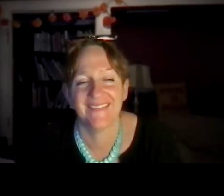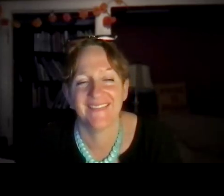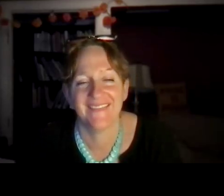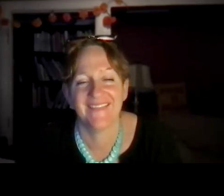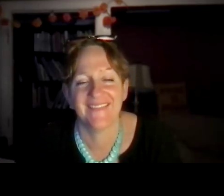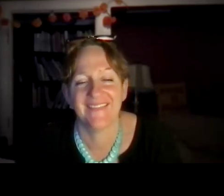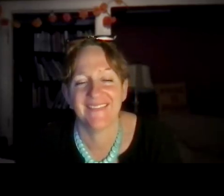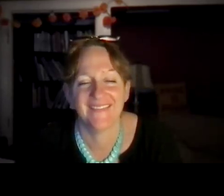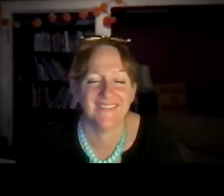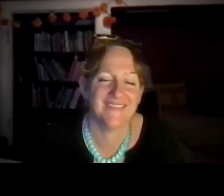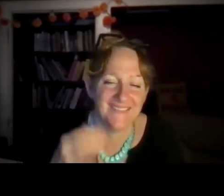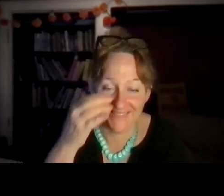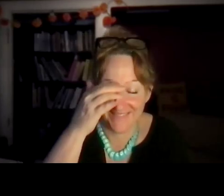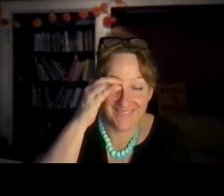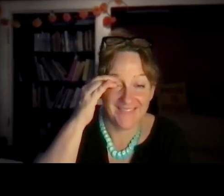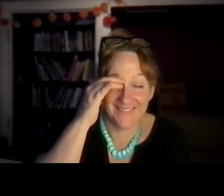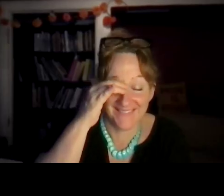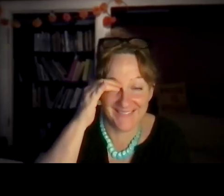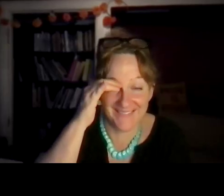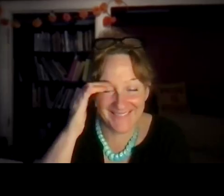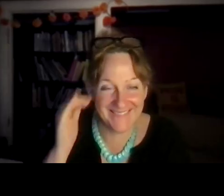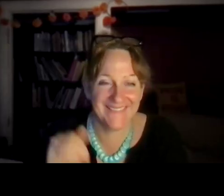iPhone: put it under the covers and read it. iPhone: Read the braille.